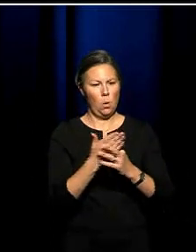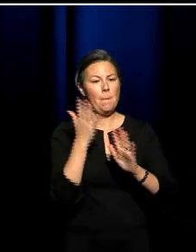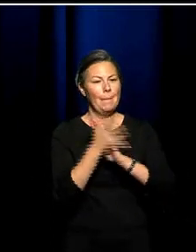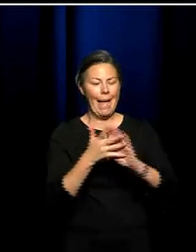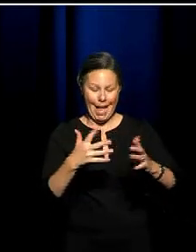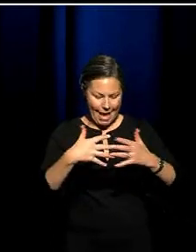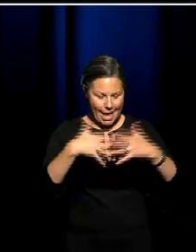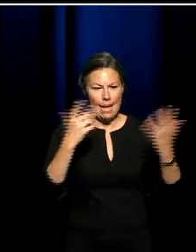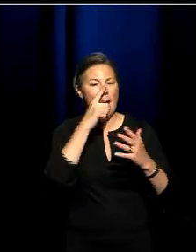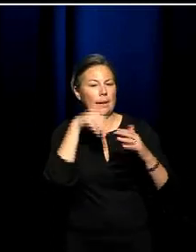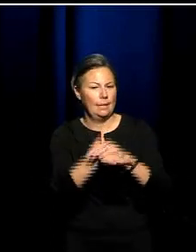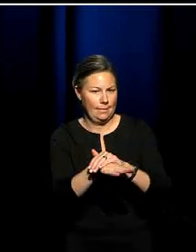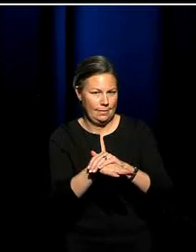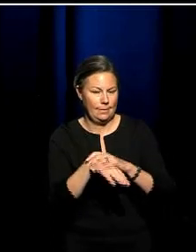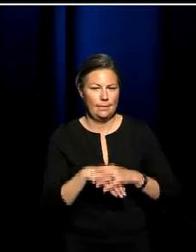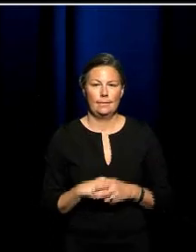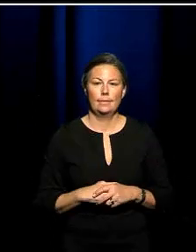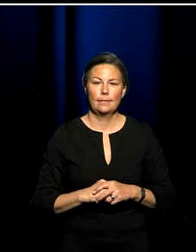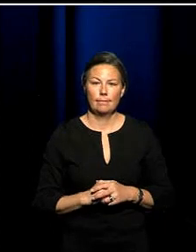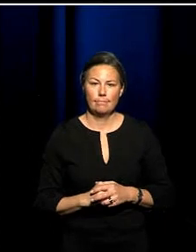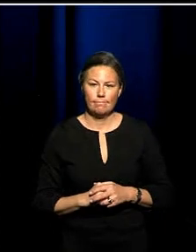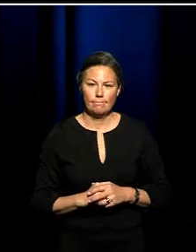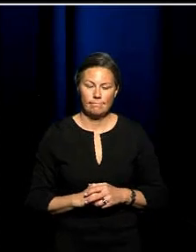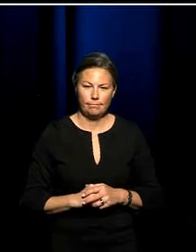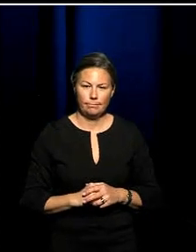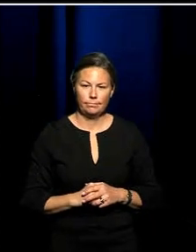inclusive. These principles have informed the selection of the offices in both